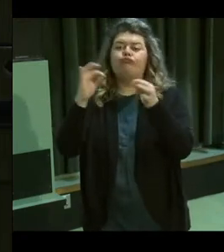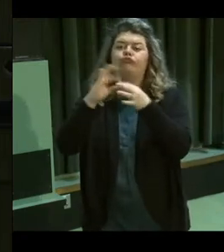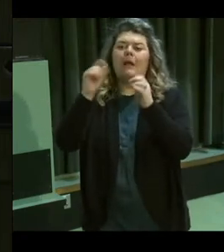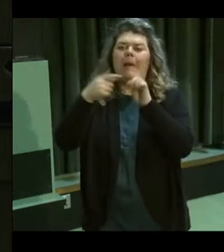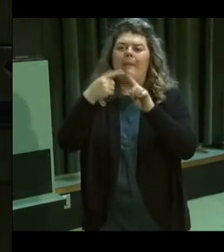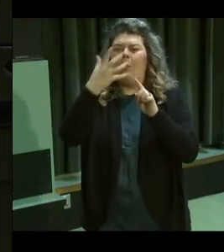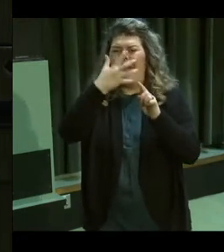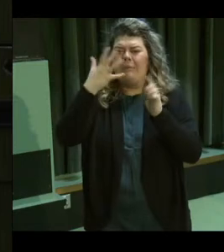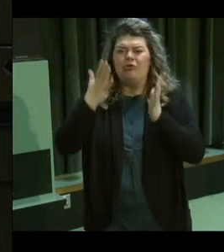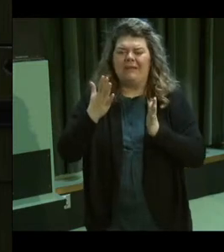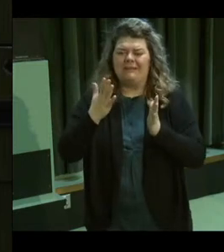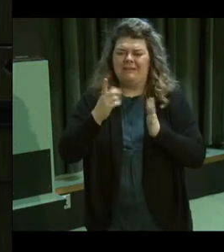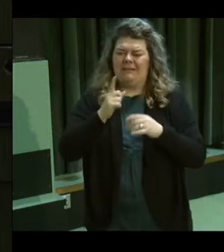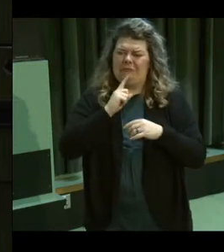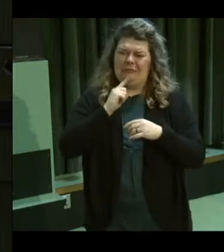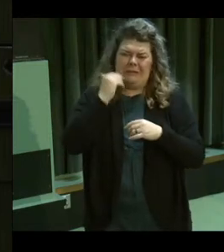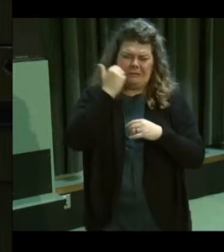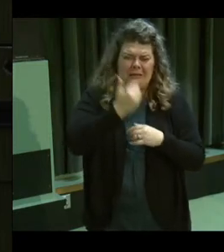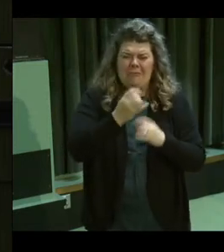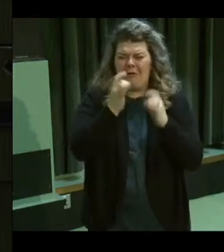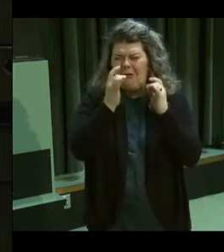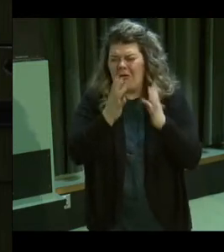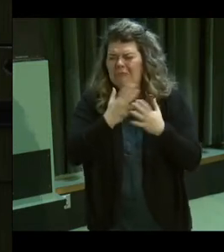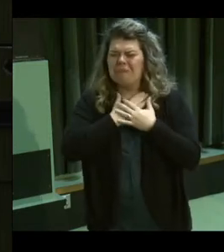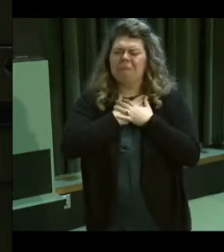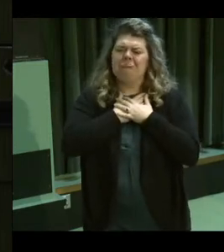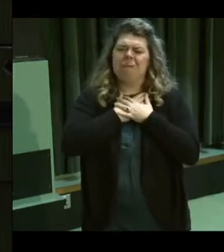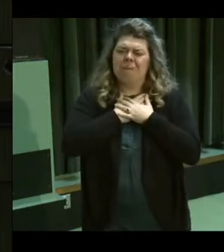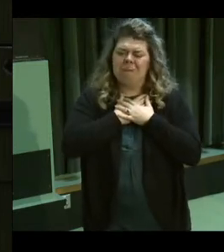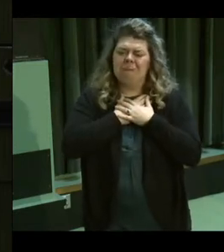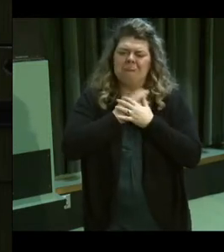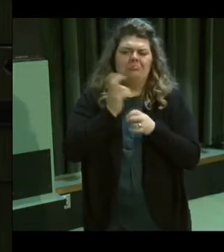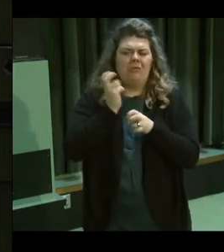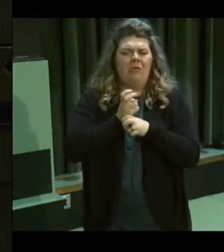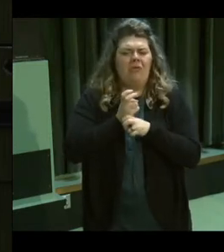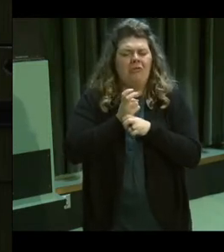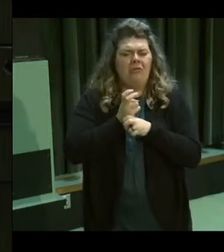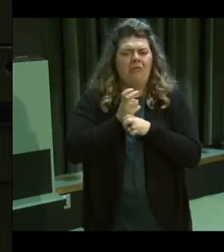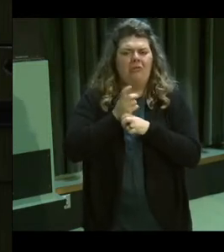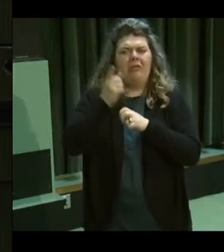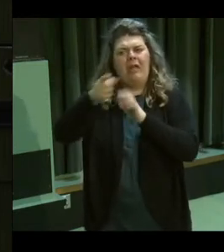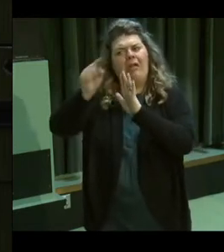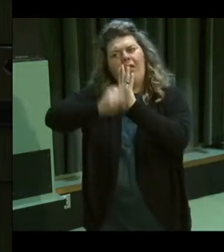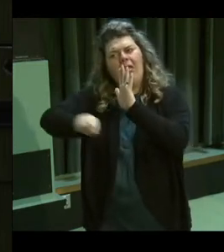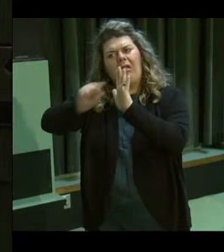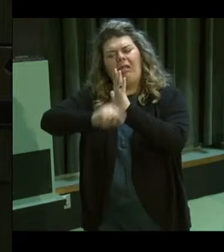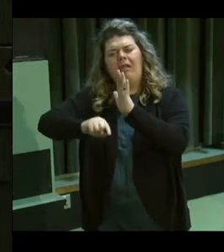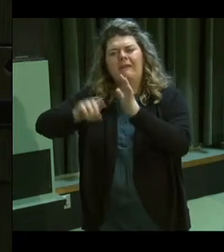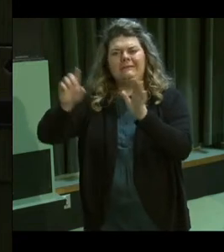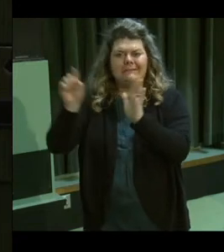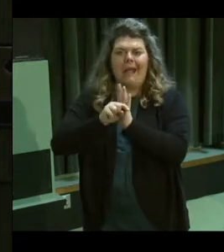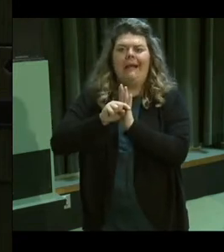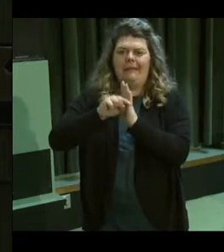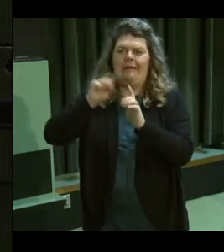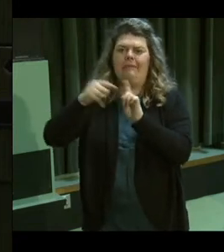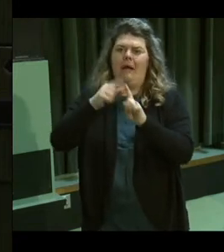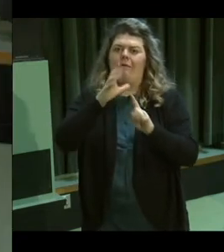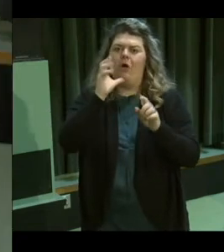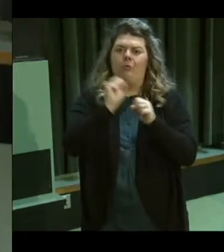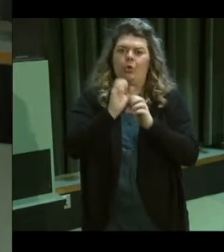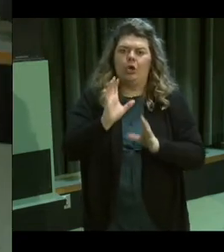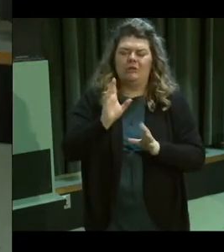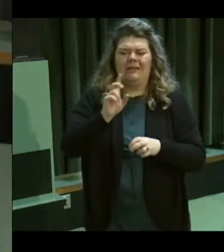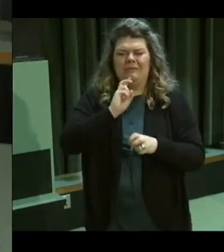about immigrants, it is it is